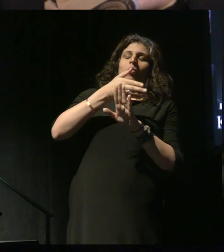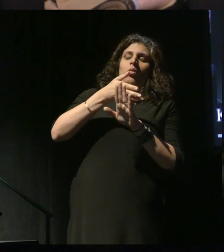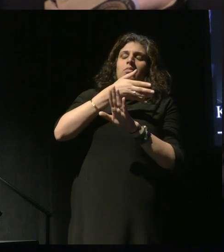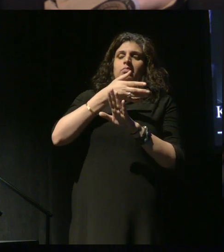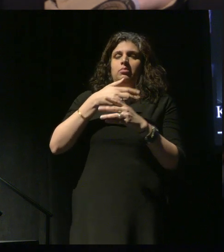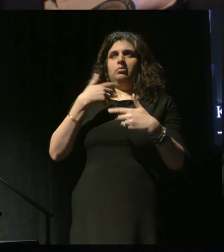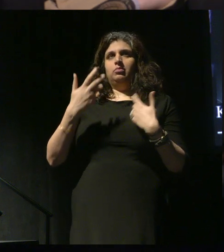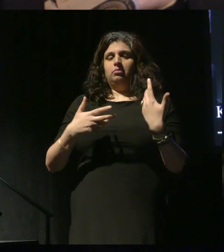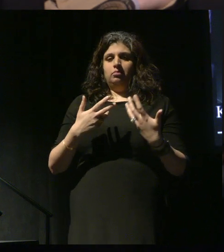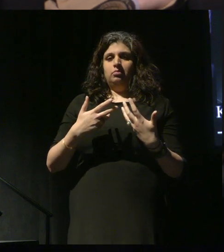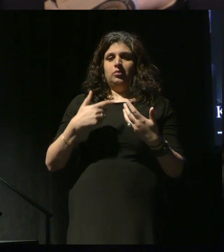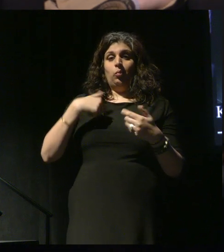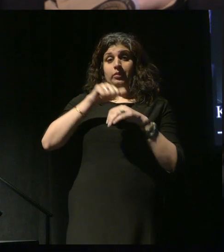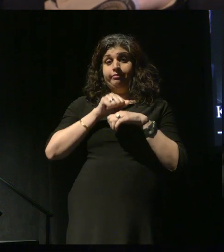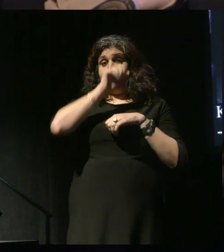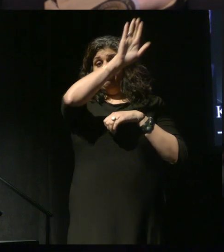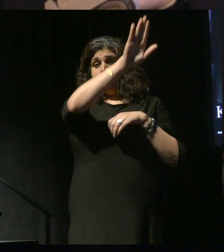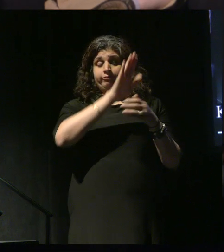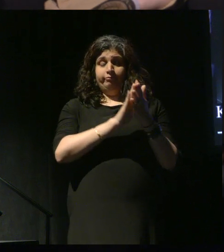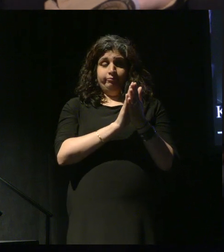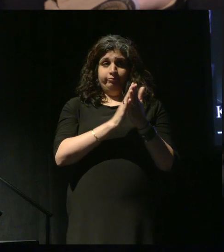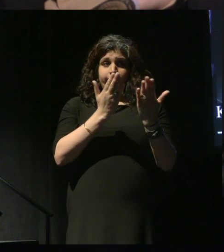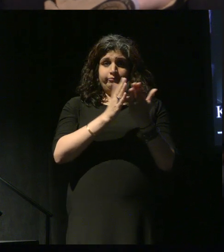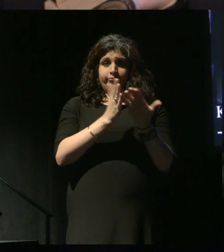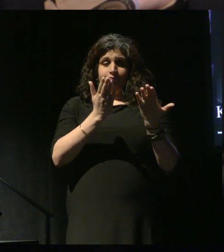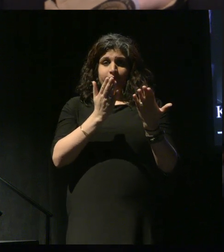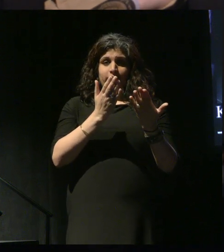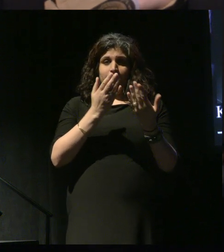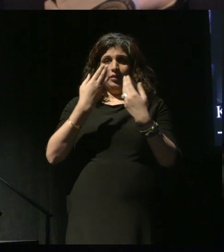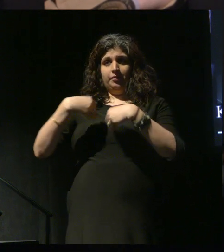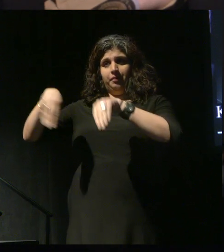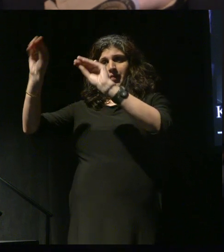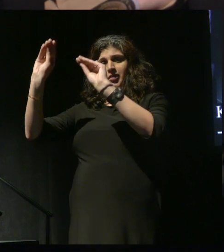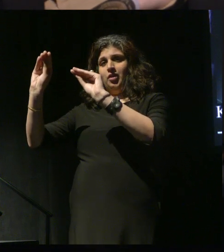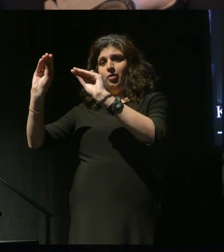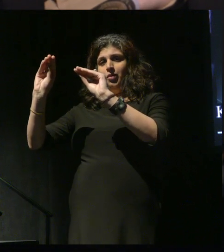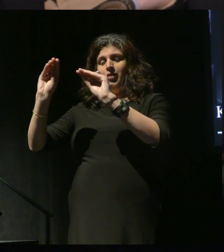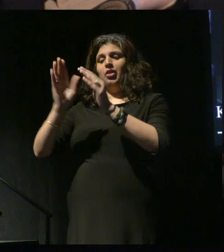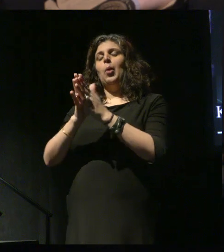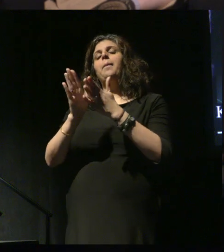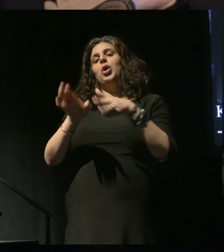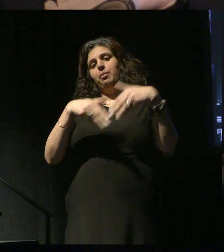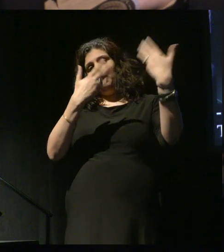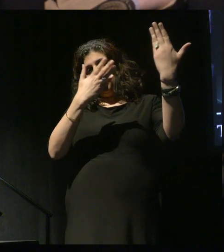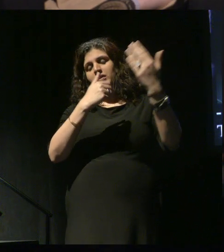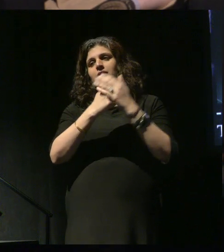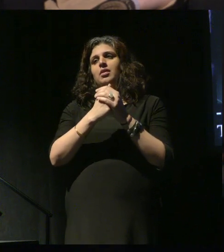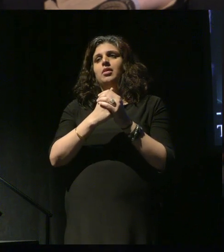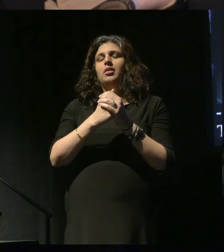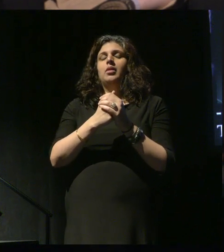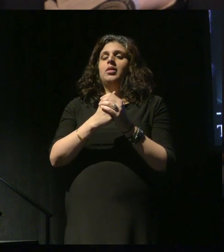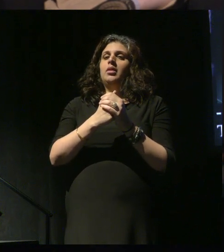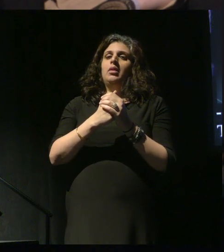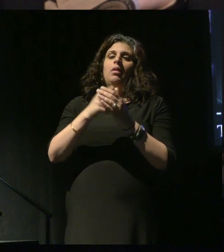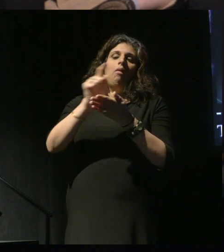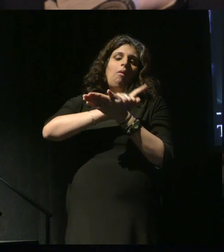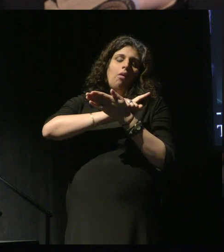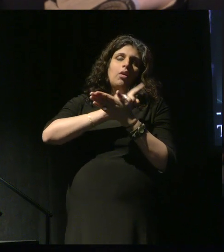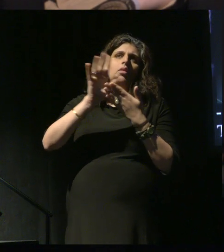before we submitted the book, the, you know, I sold the book on proposal. I literally spent an entire weekend, actually it was longer,